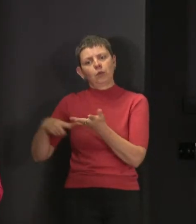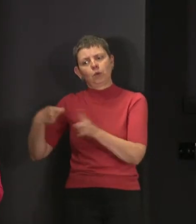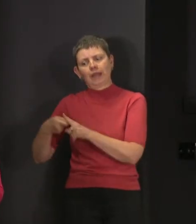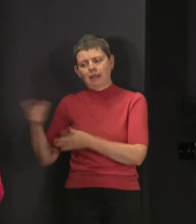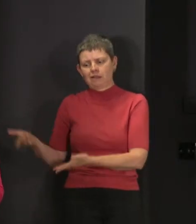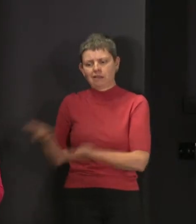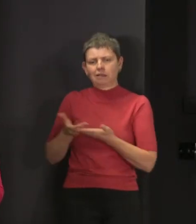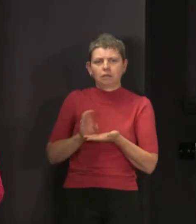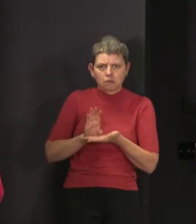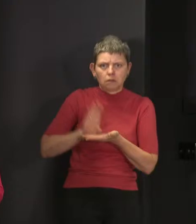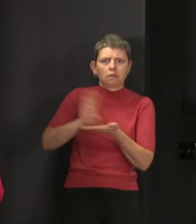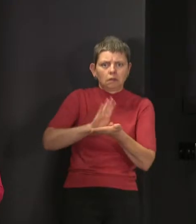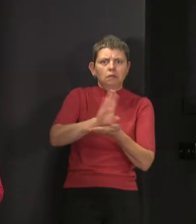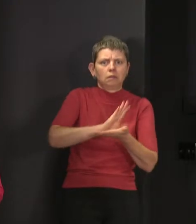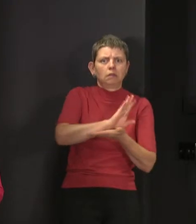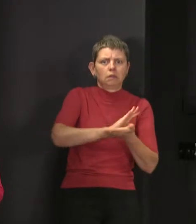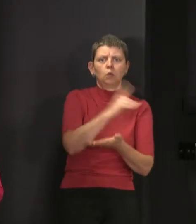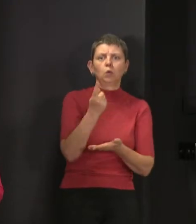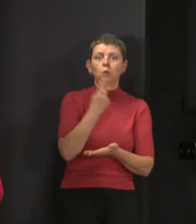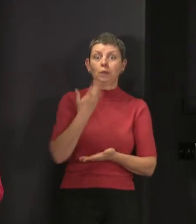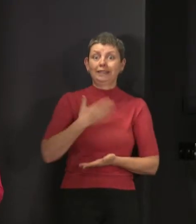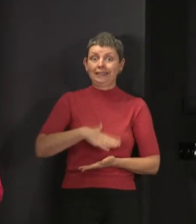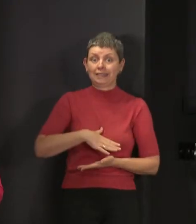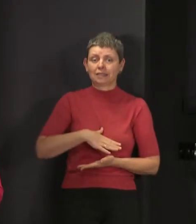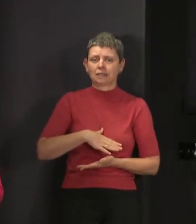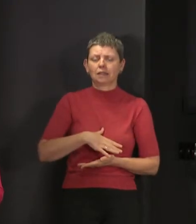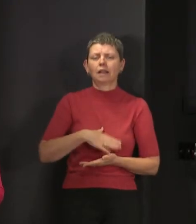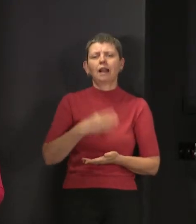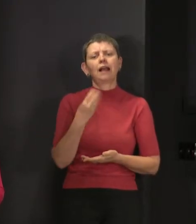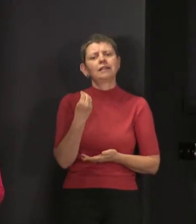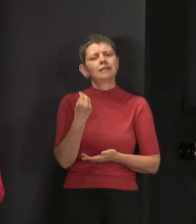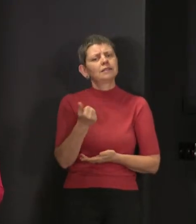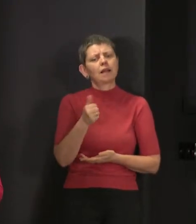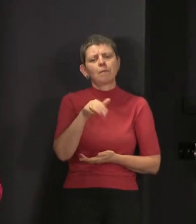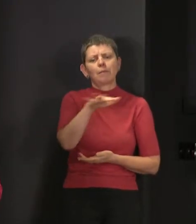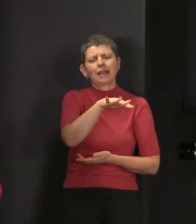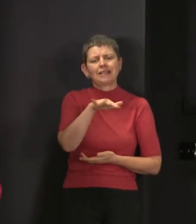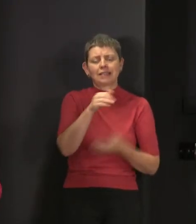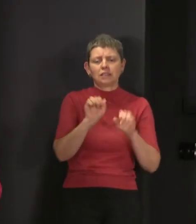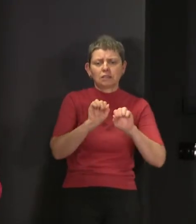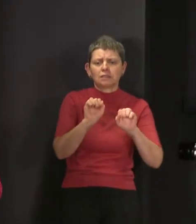will help those performing arts venues who cannot yet reopen to their audiences.